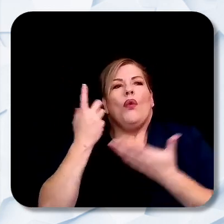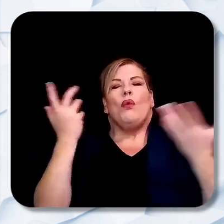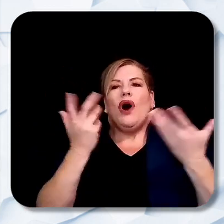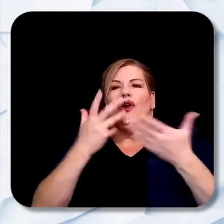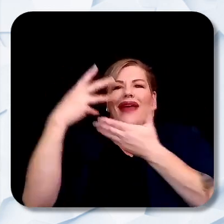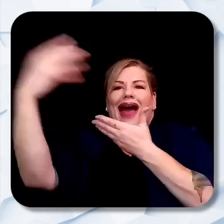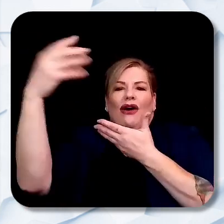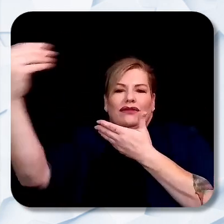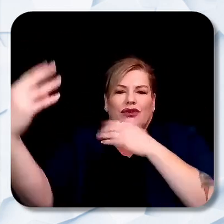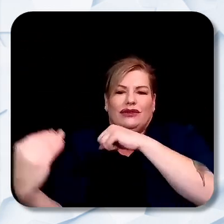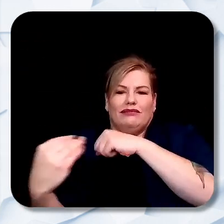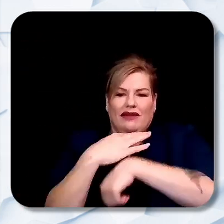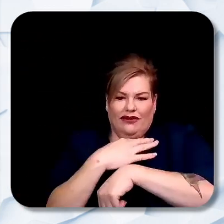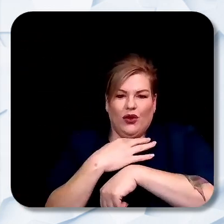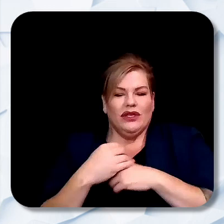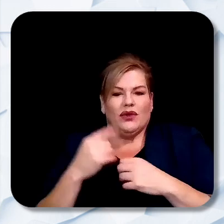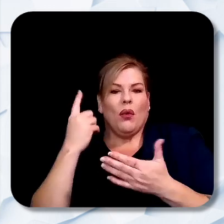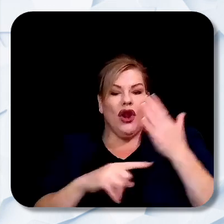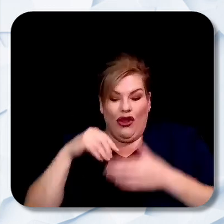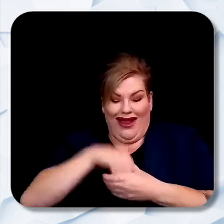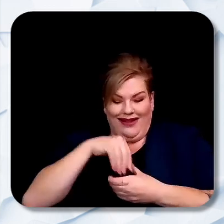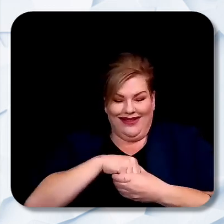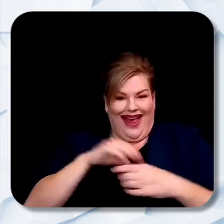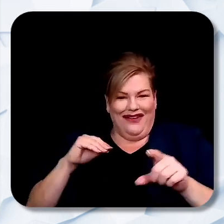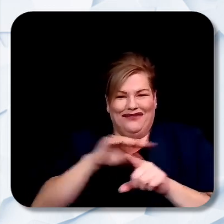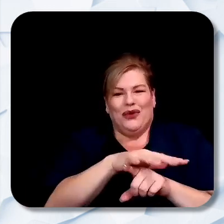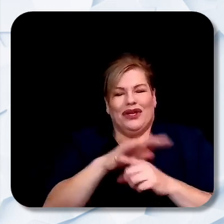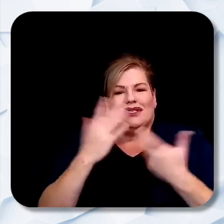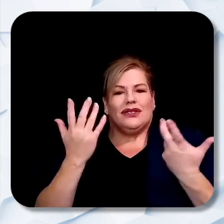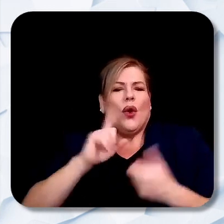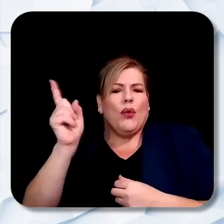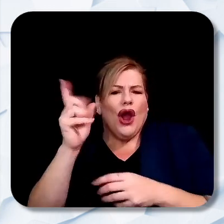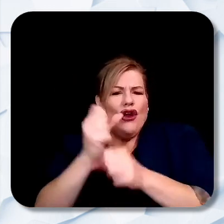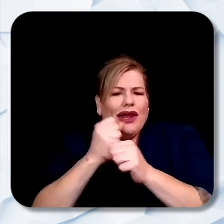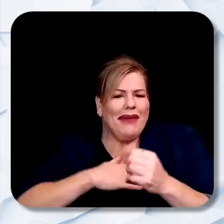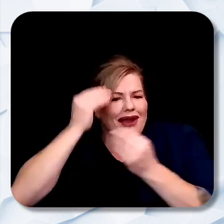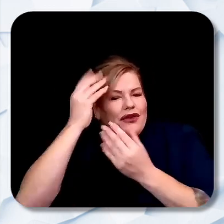my health behaviors, or why I do what I do, Where? By getting my information, valid health